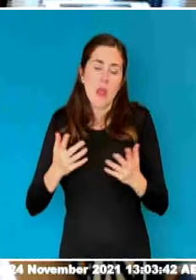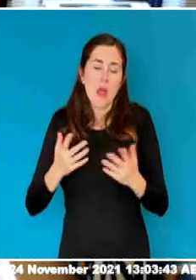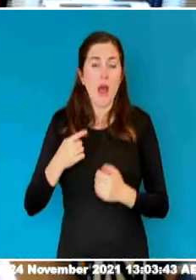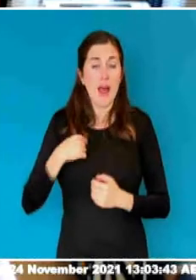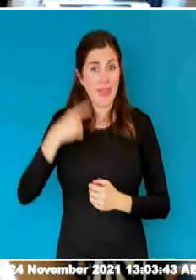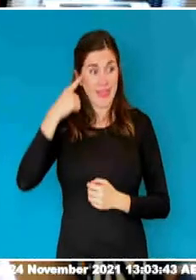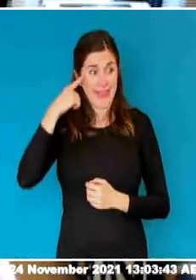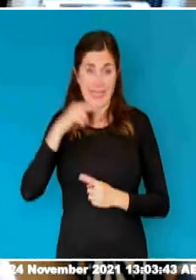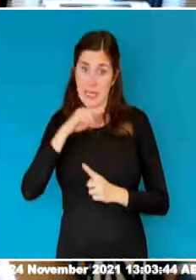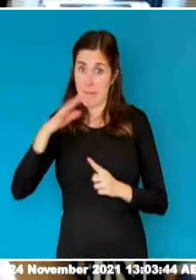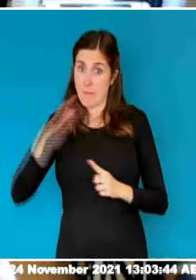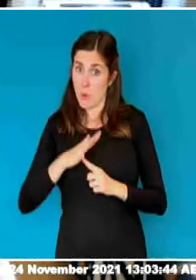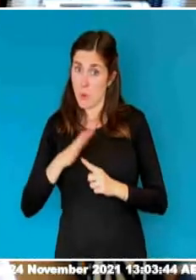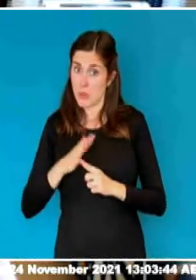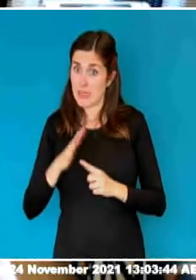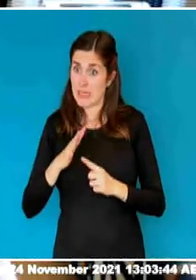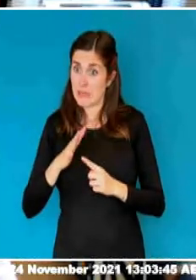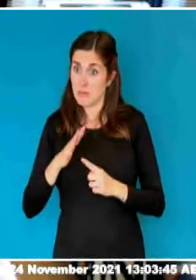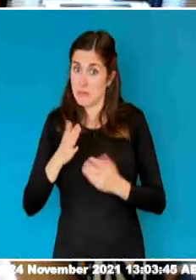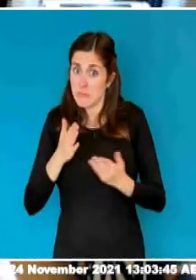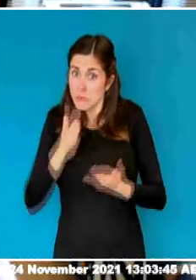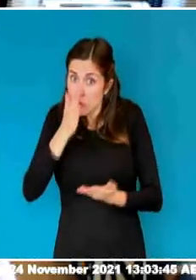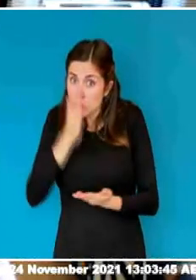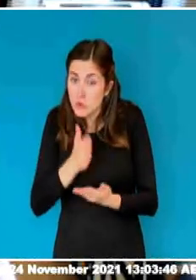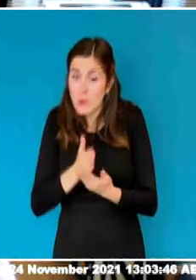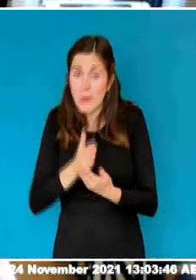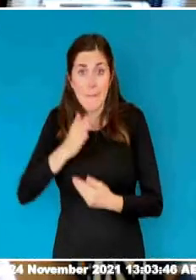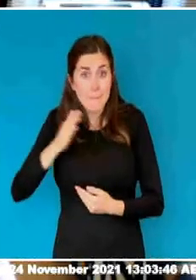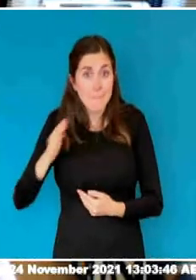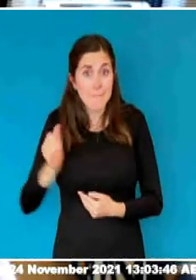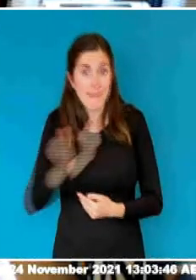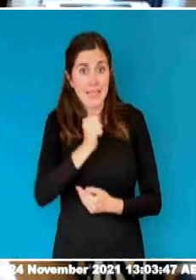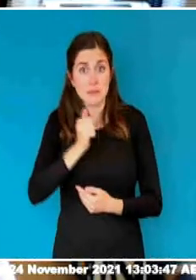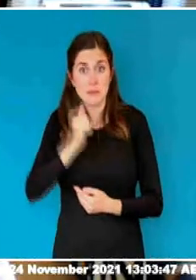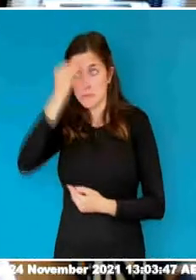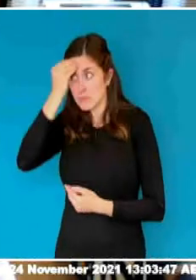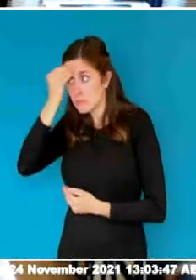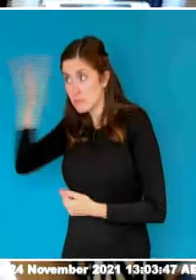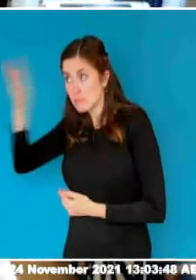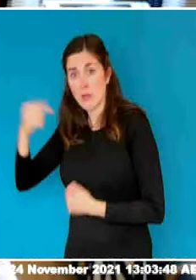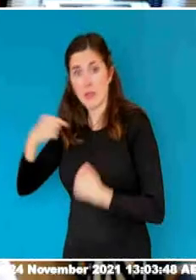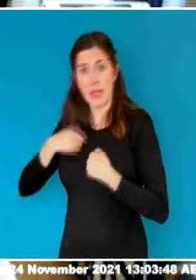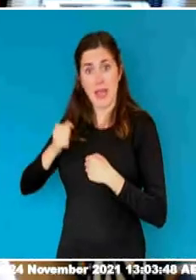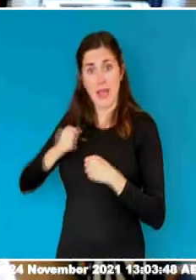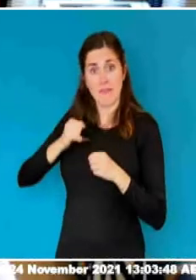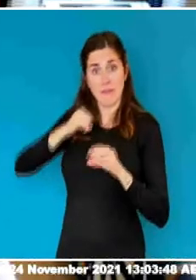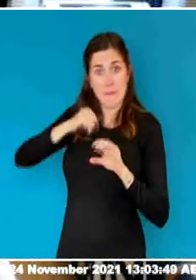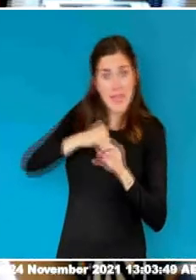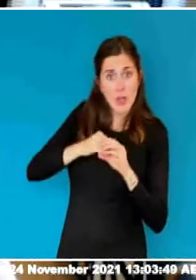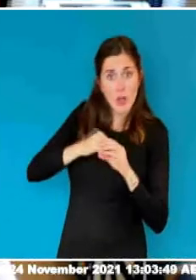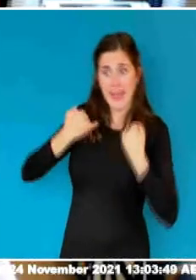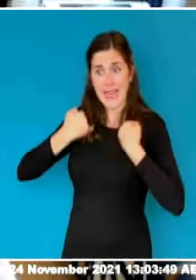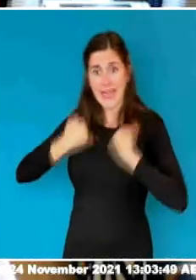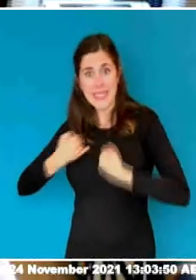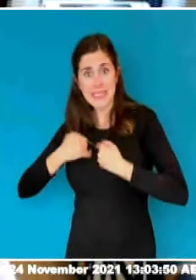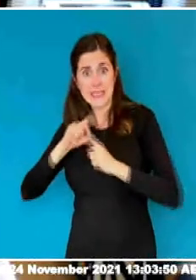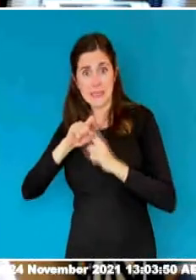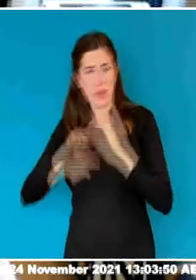point as to whether people are required to declare their disability or their medical condition, so I would really like to know about that.